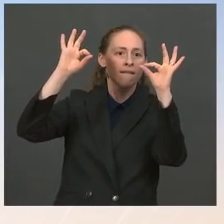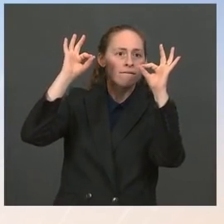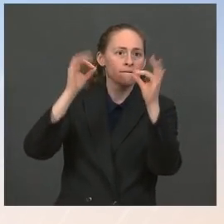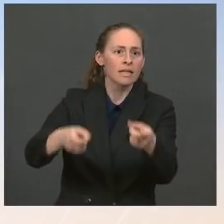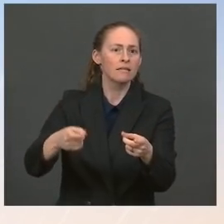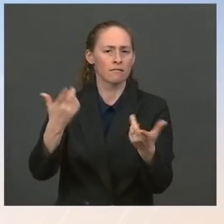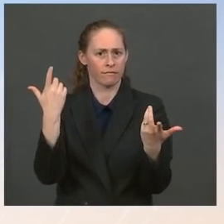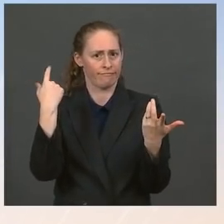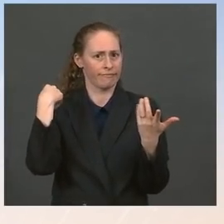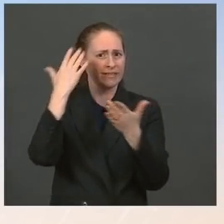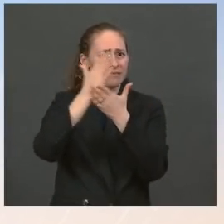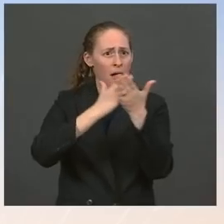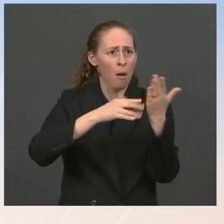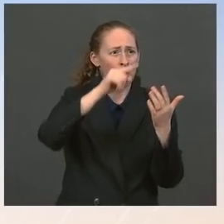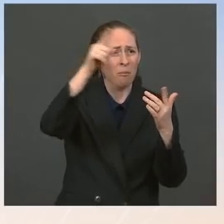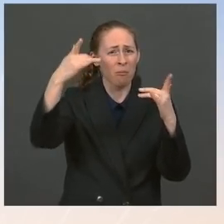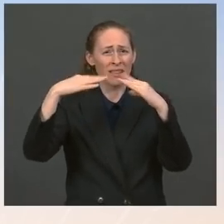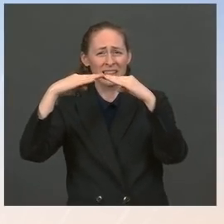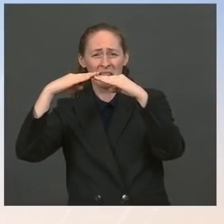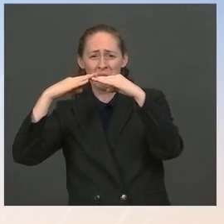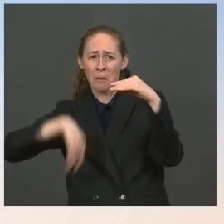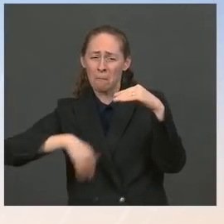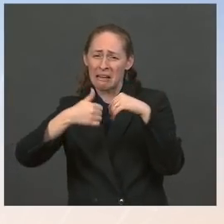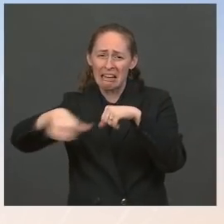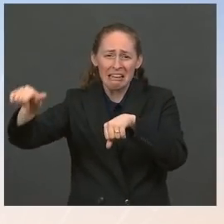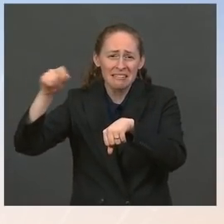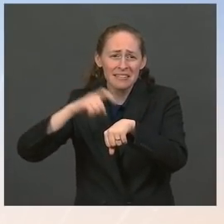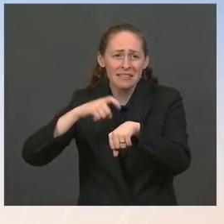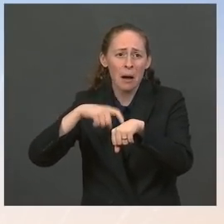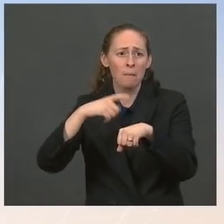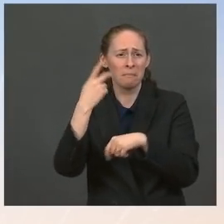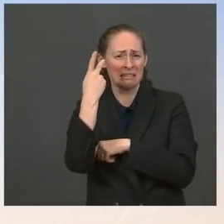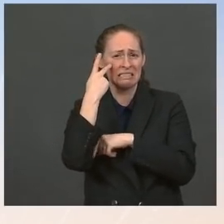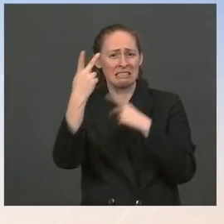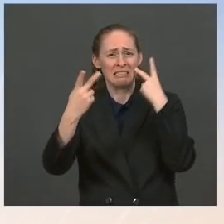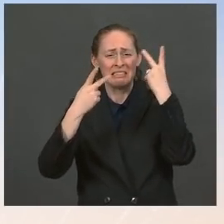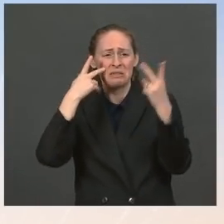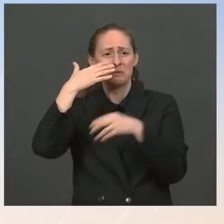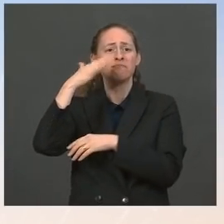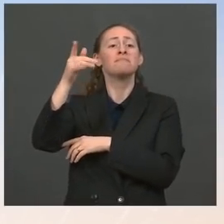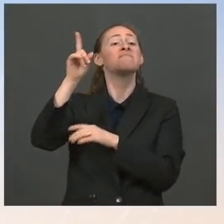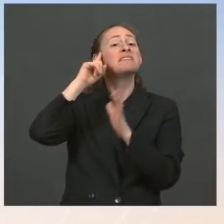collapses like we've seen, including what we saw in Tennessee, in Florida, and far too many other places.